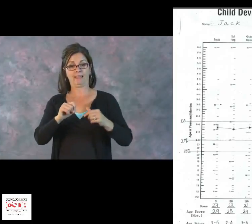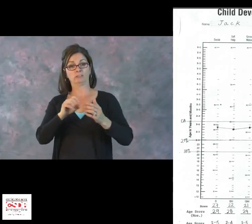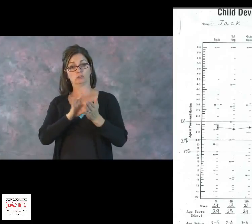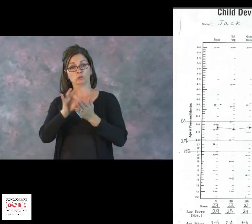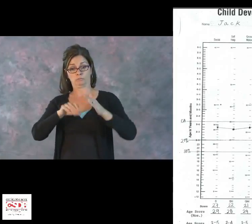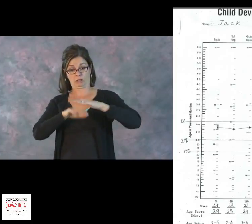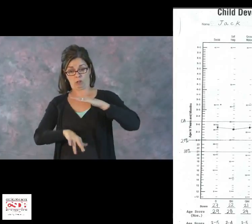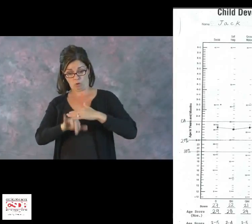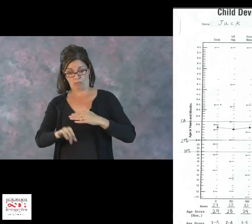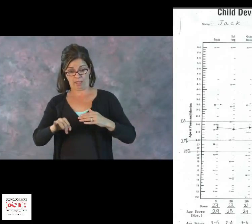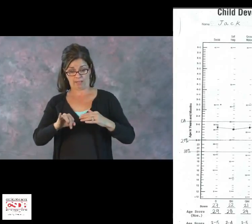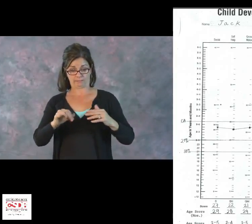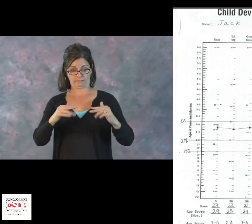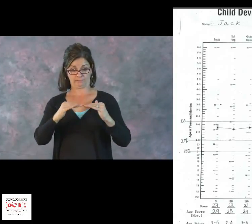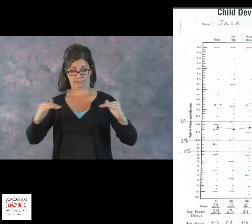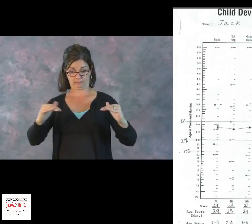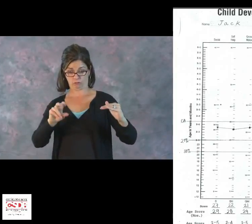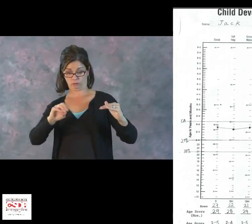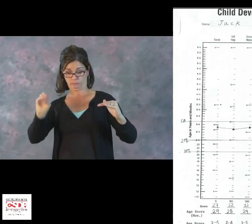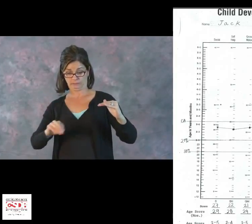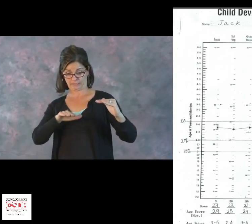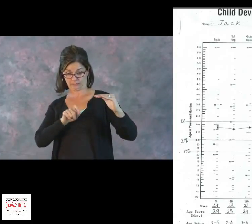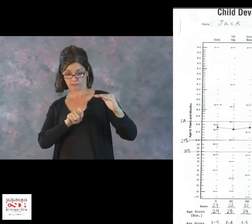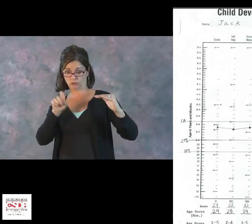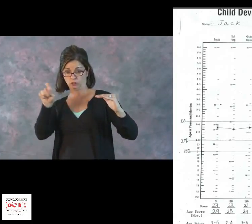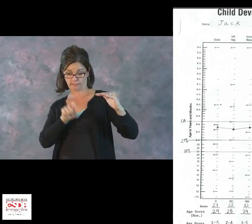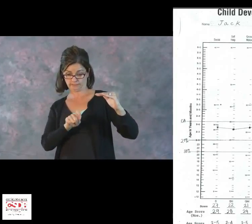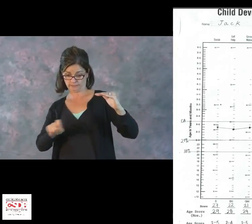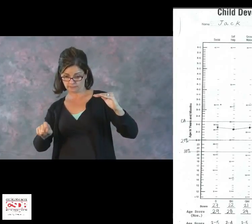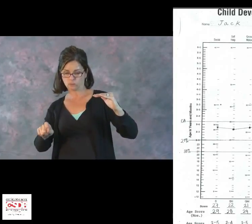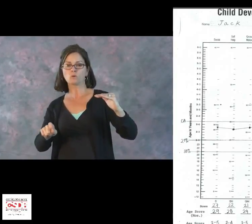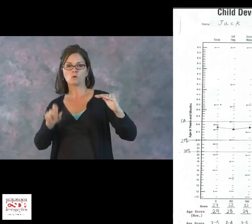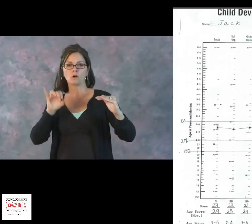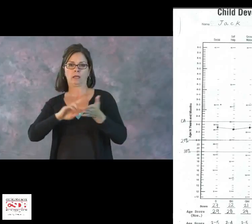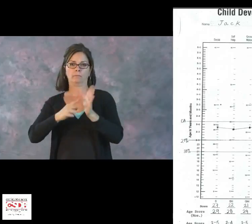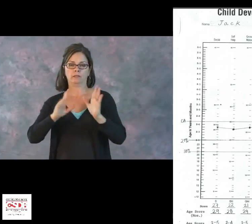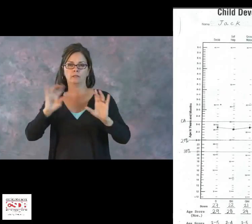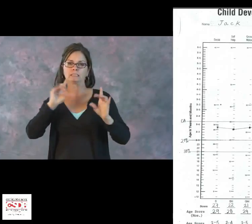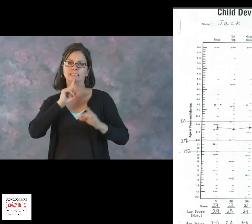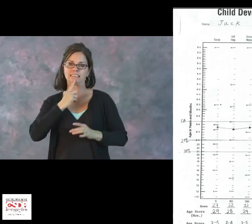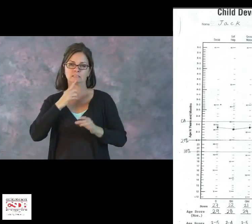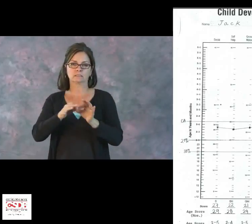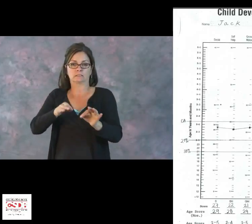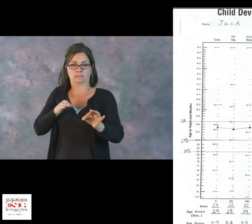considered to be a significant delay. Based on this assessment, we can see that Jack does